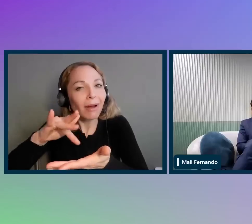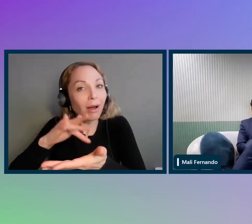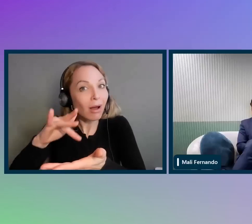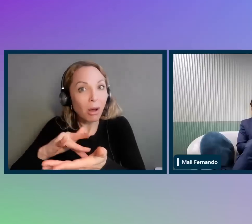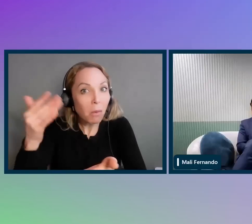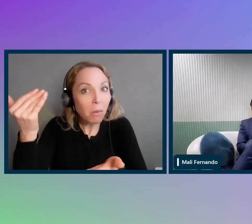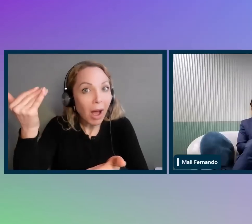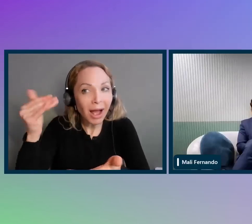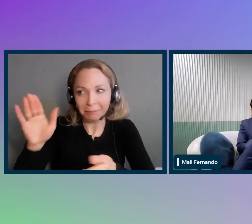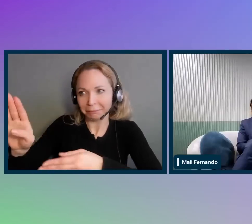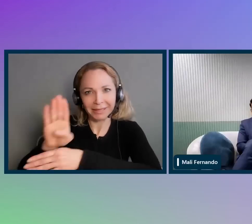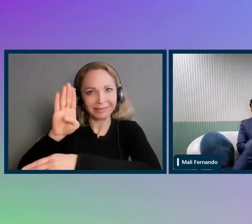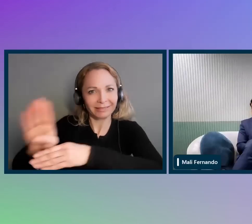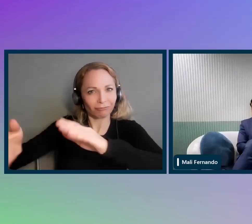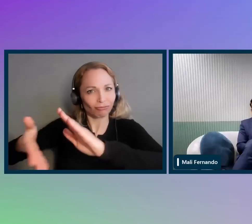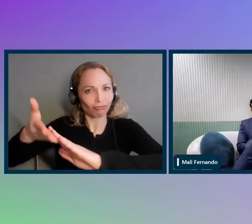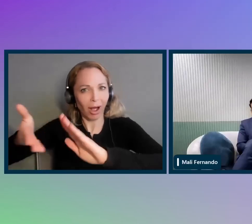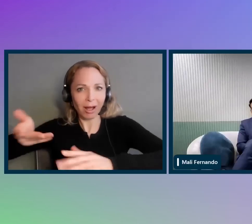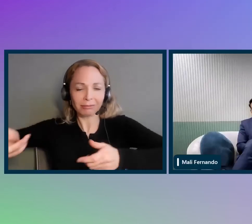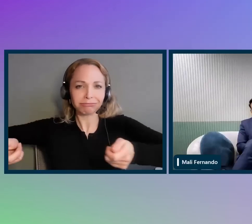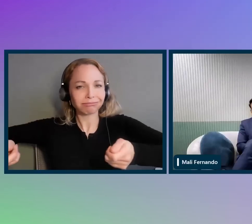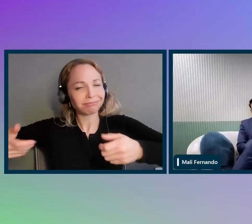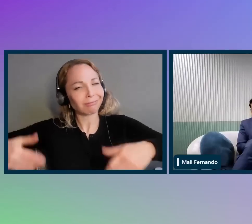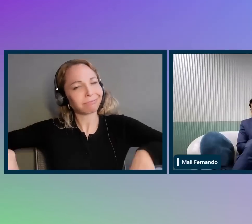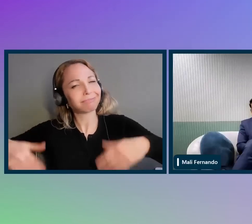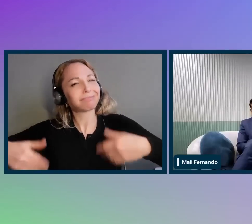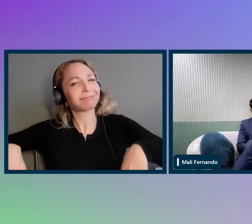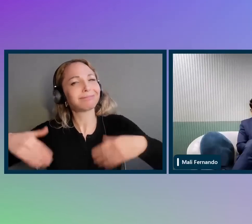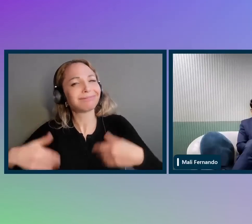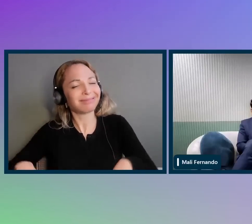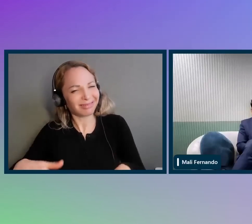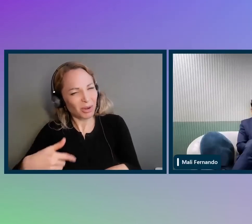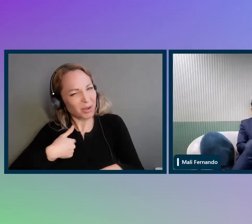This gentleman's an example of other customers,